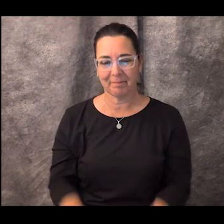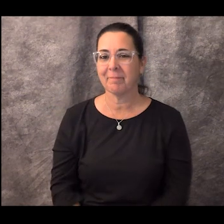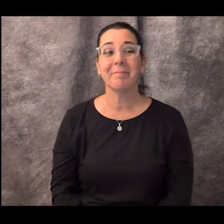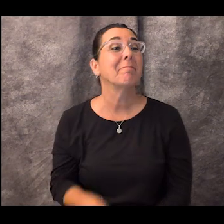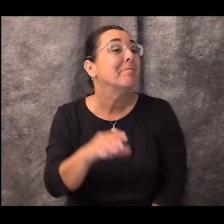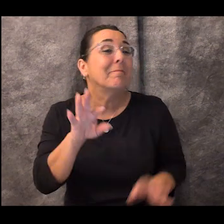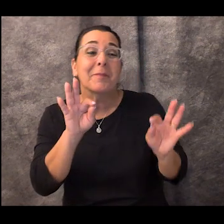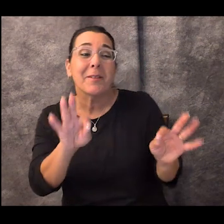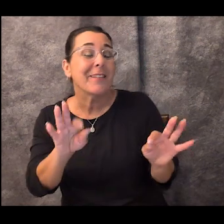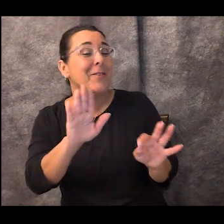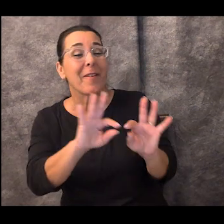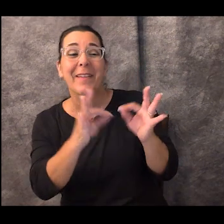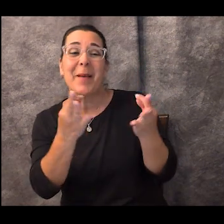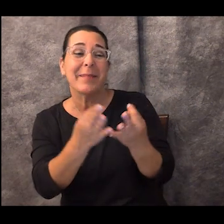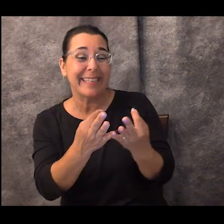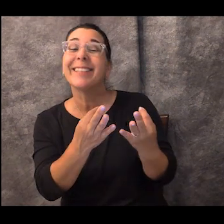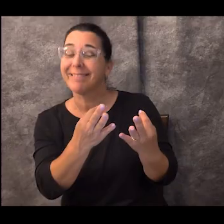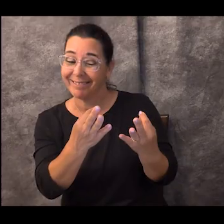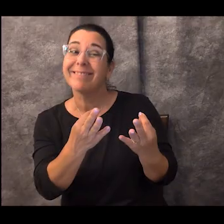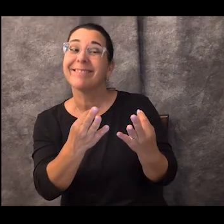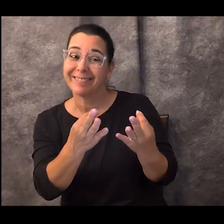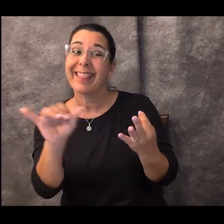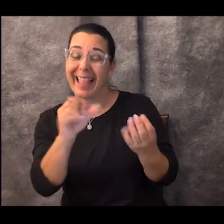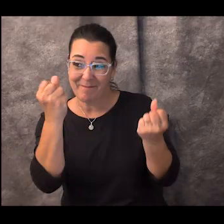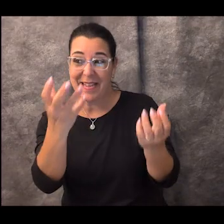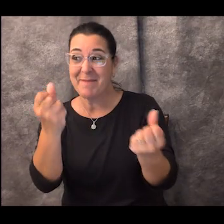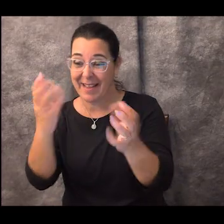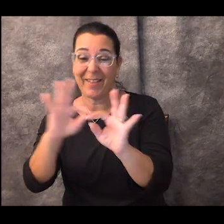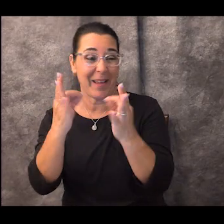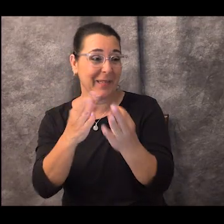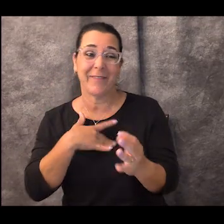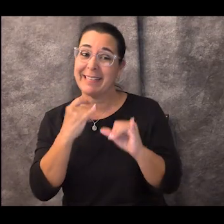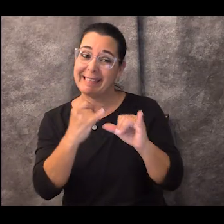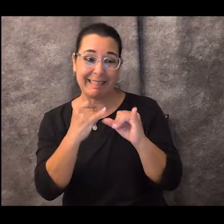I think your family is one of many who I feel like feel the exact same way about Bad